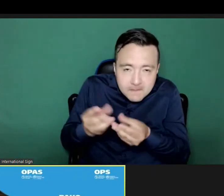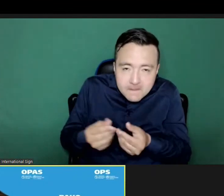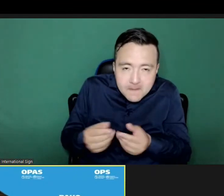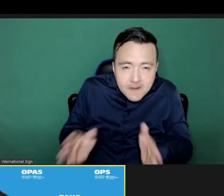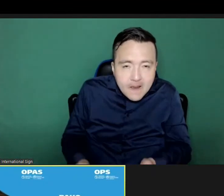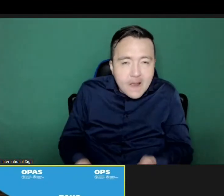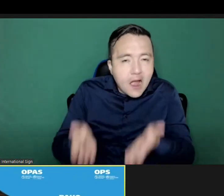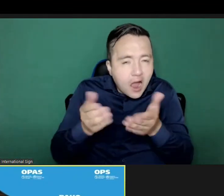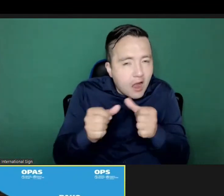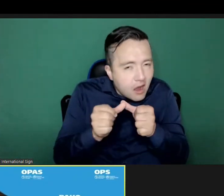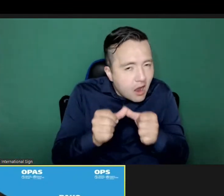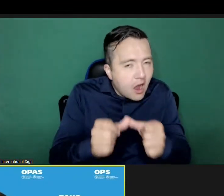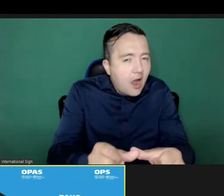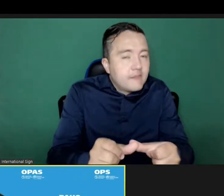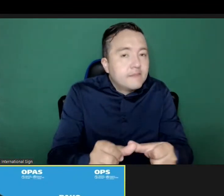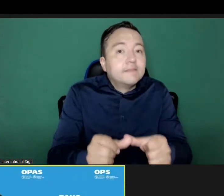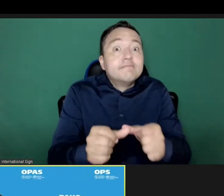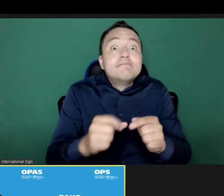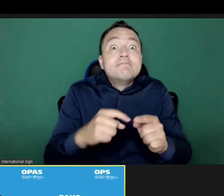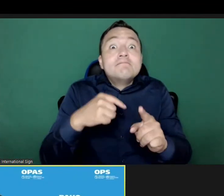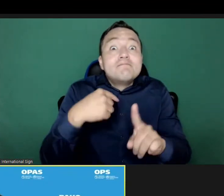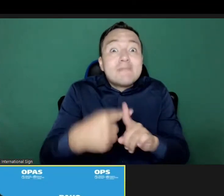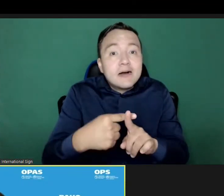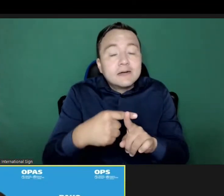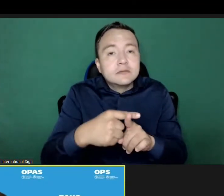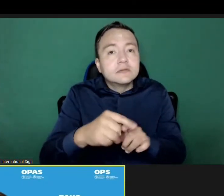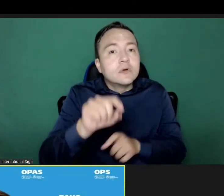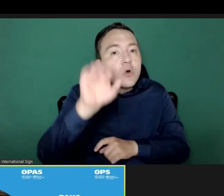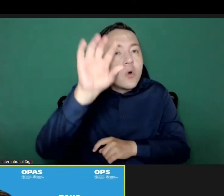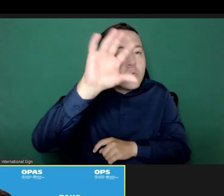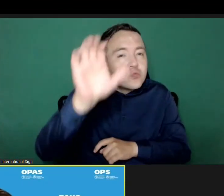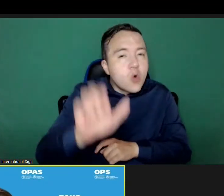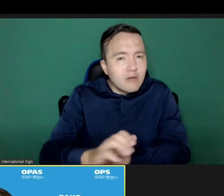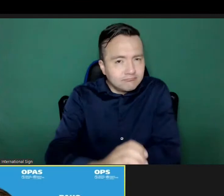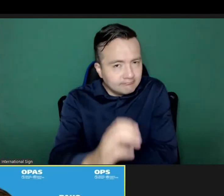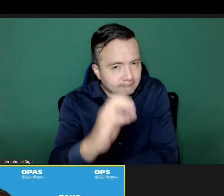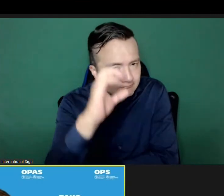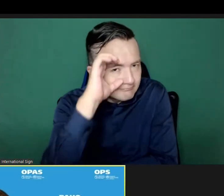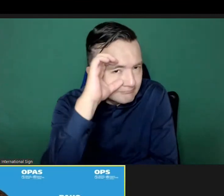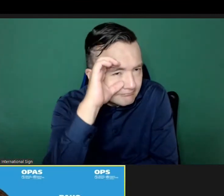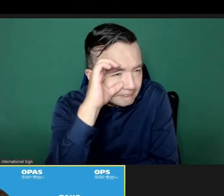And, you know, there is always this struggle within health systems,